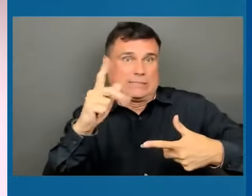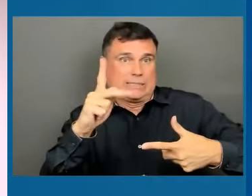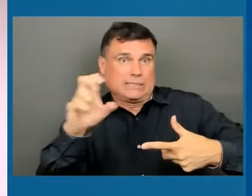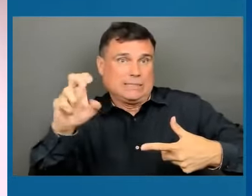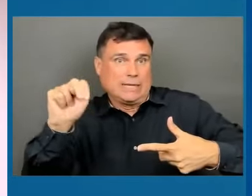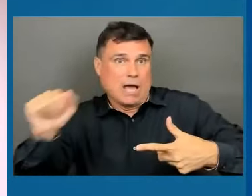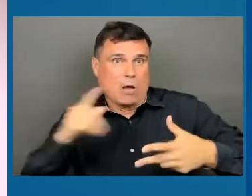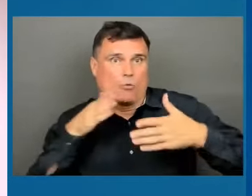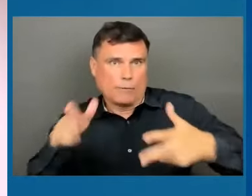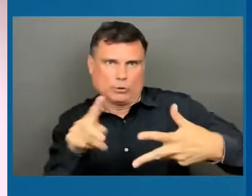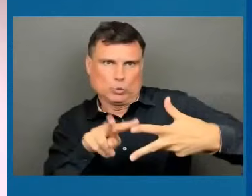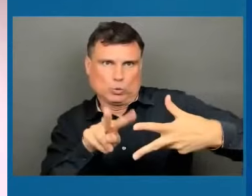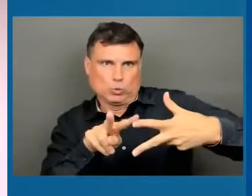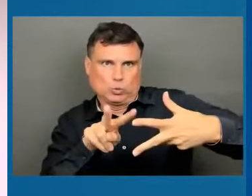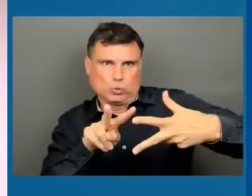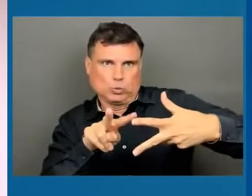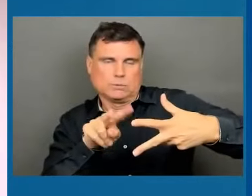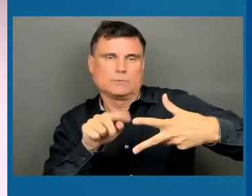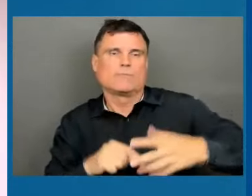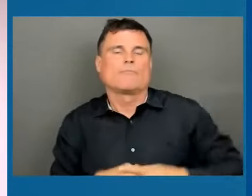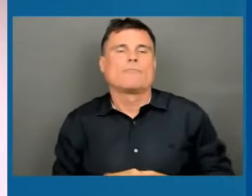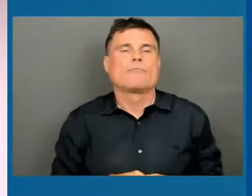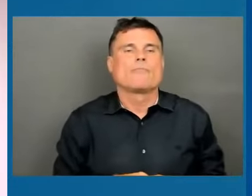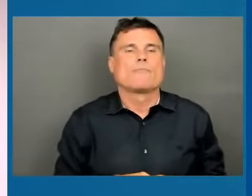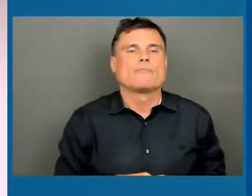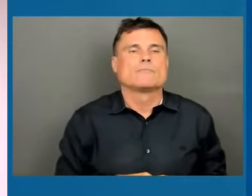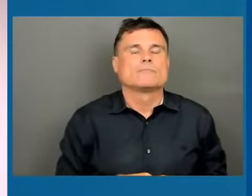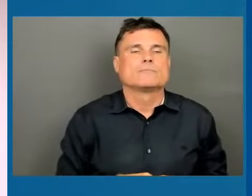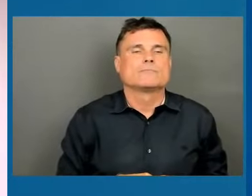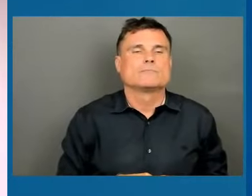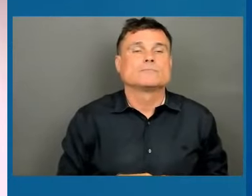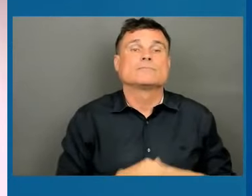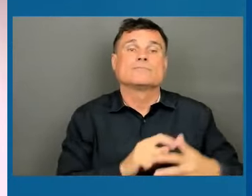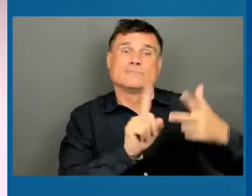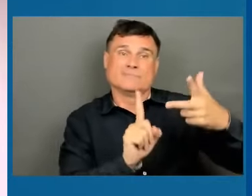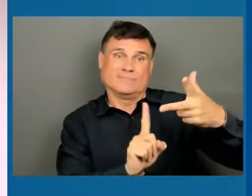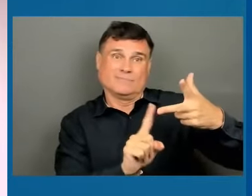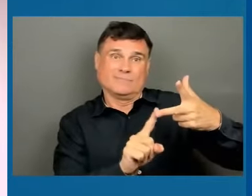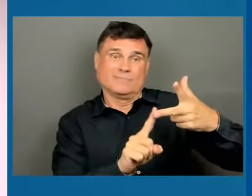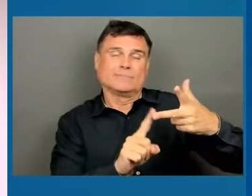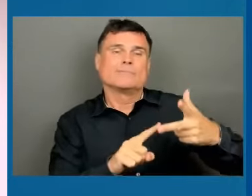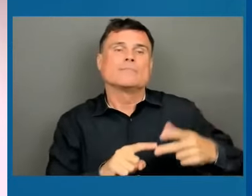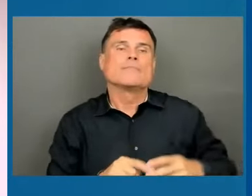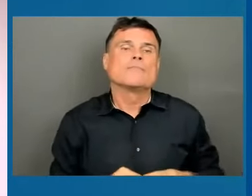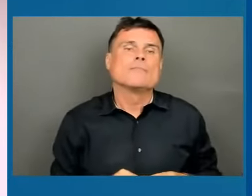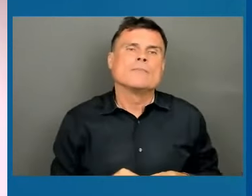see increased rates of snow melt through those caribou mountains,